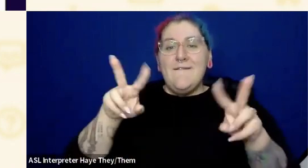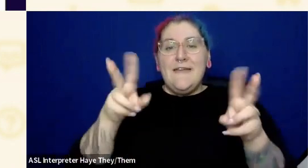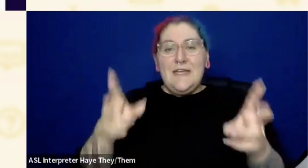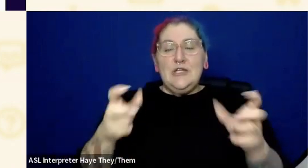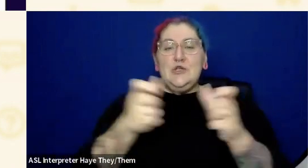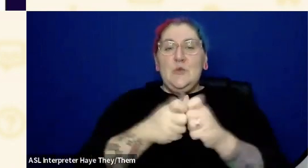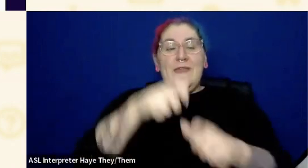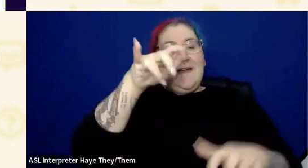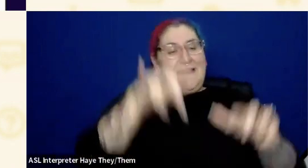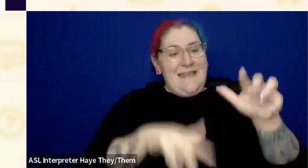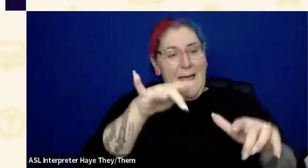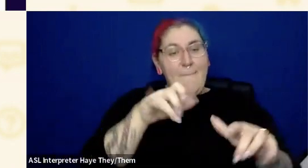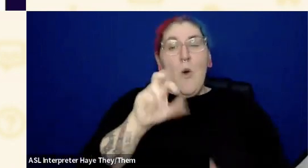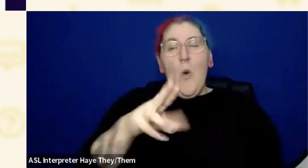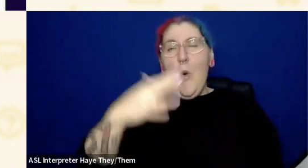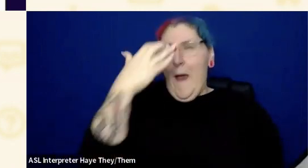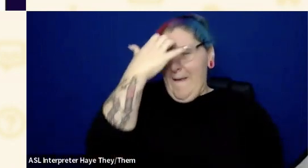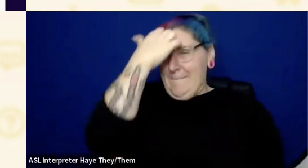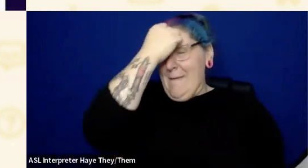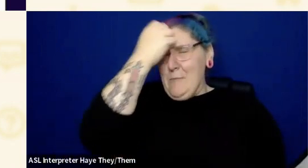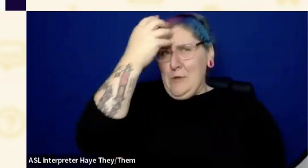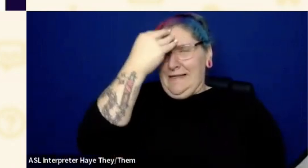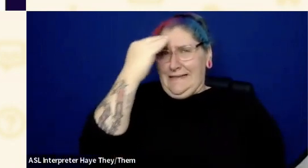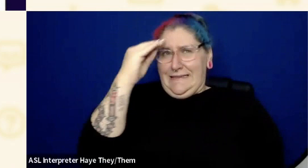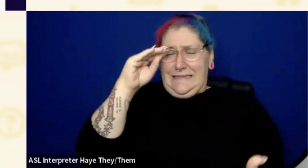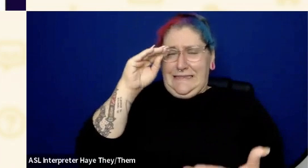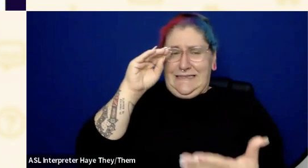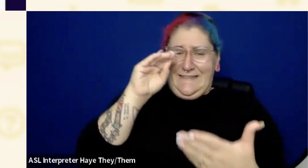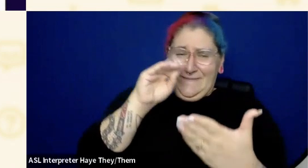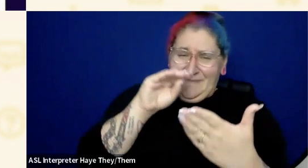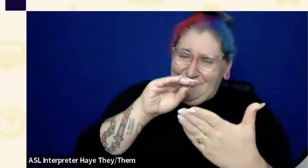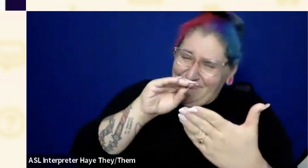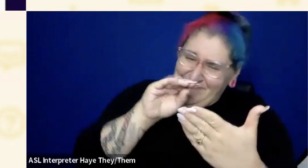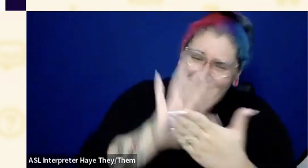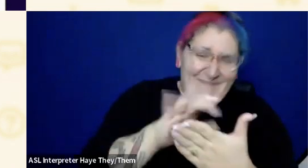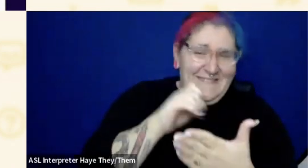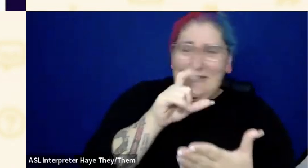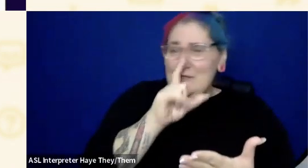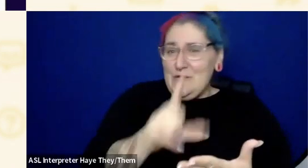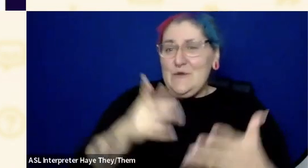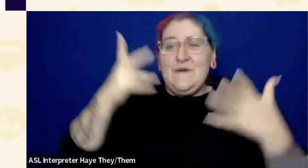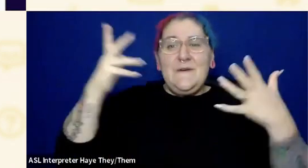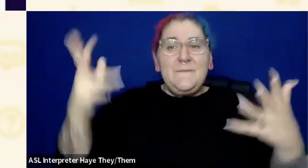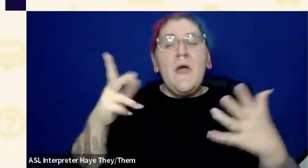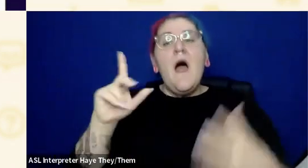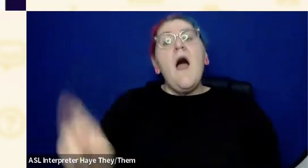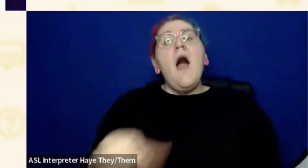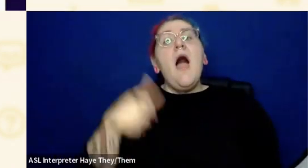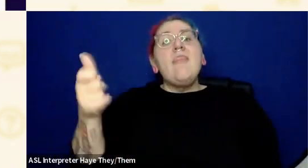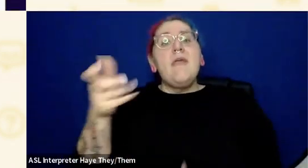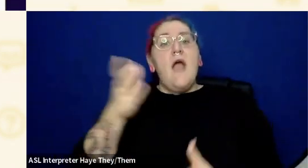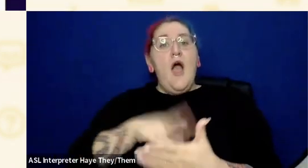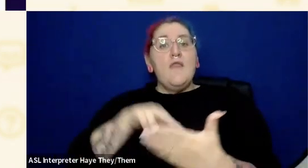On the website of the MDN, you can find a complete set of values